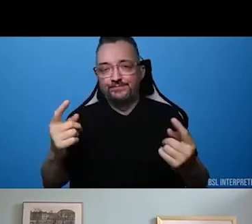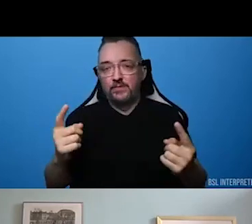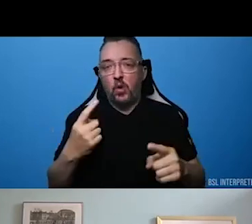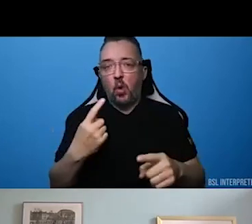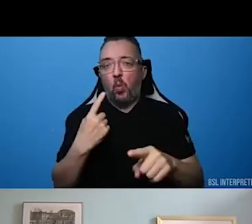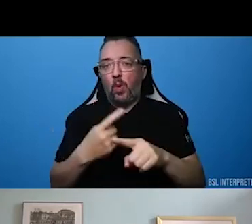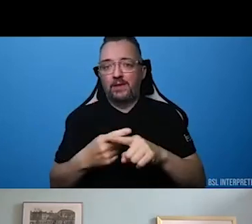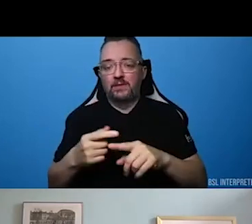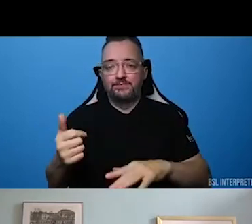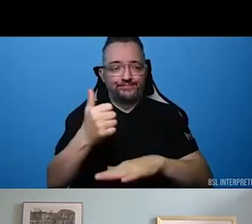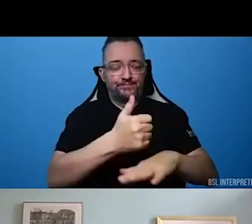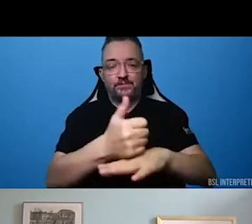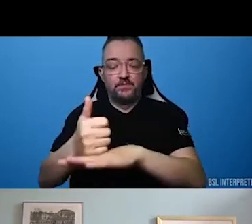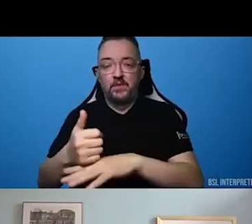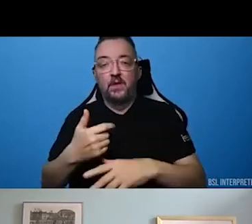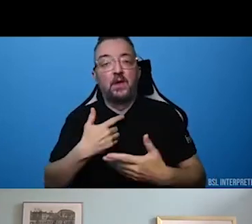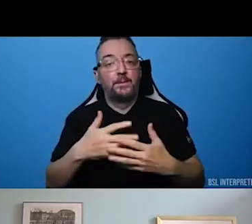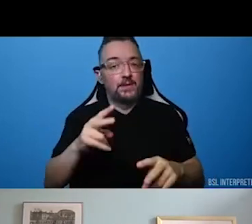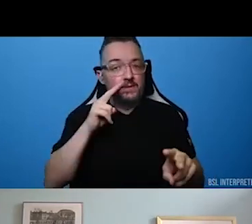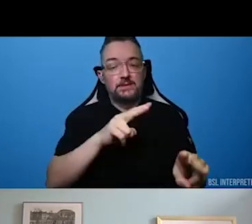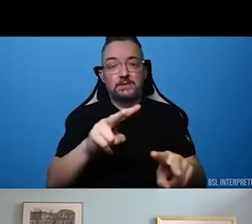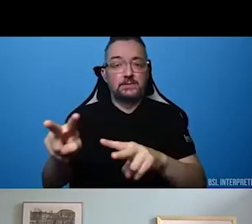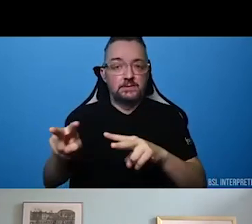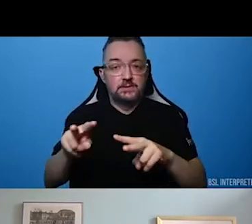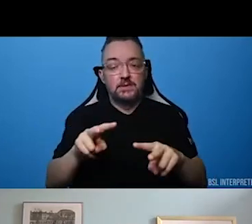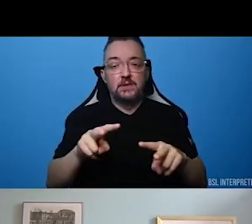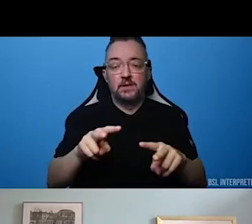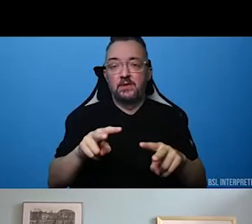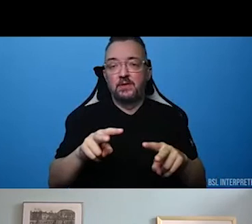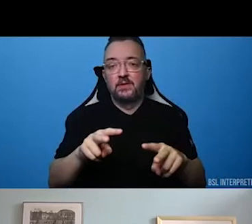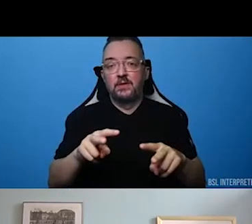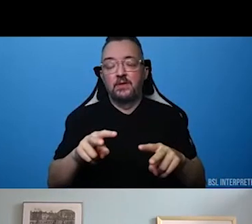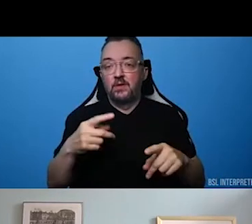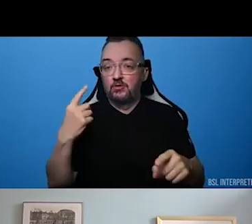And so I certainly have seen it spreading rapidly at the moment.